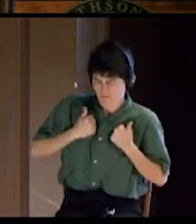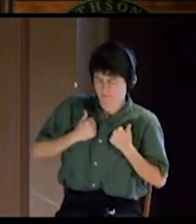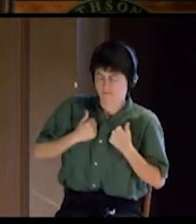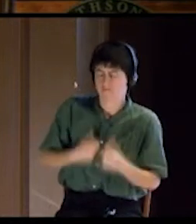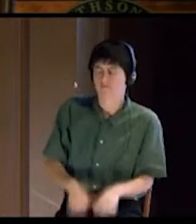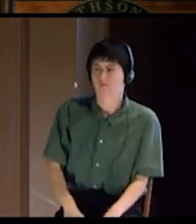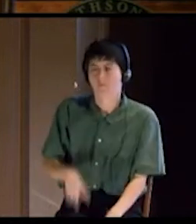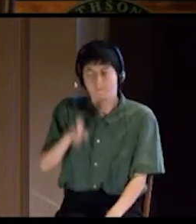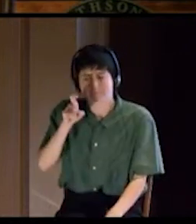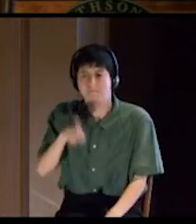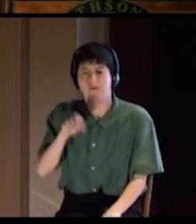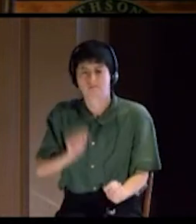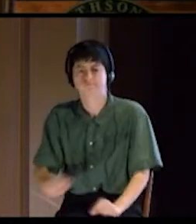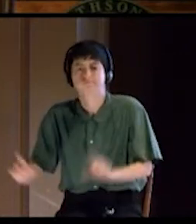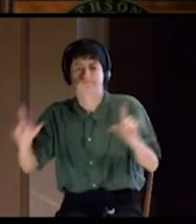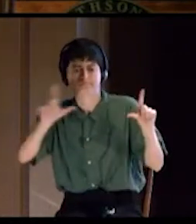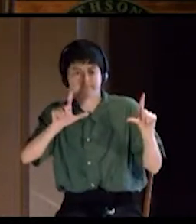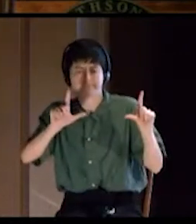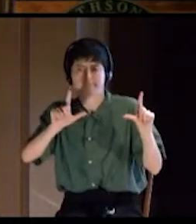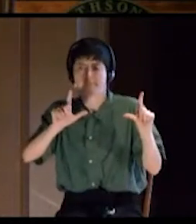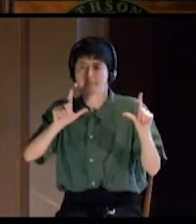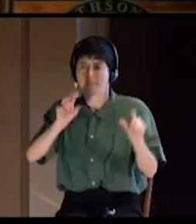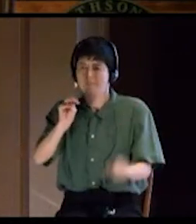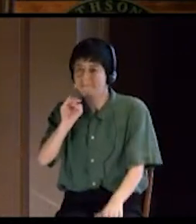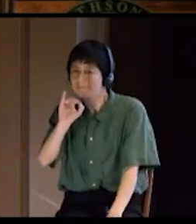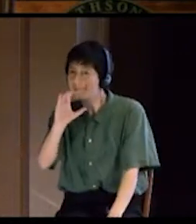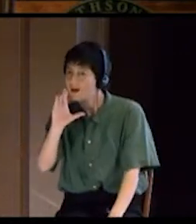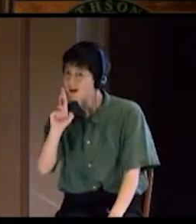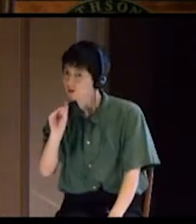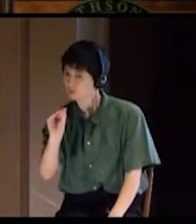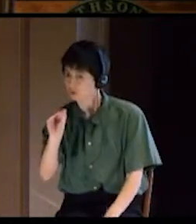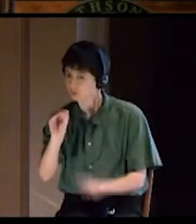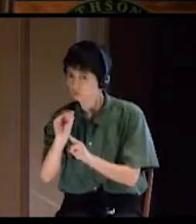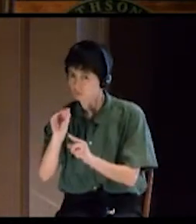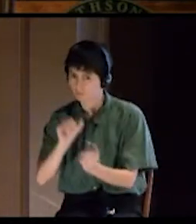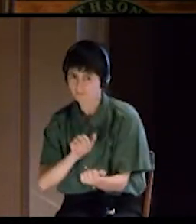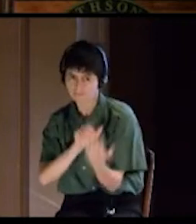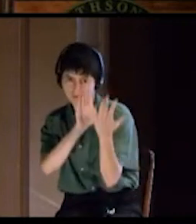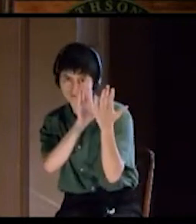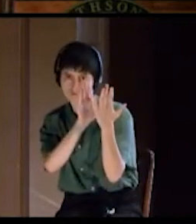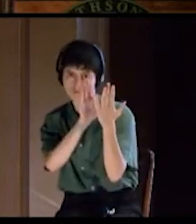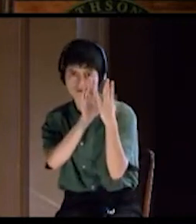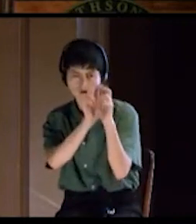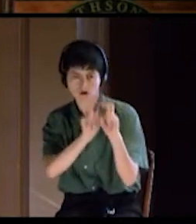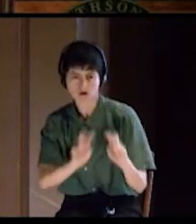So here, I don't care about who went extinct. I care about who are the winners, who are the survivors of these changes.